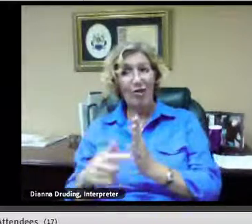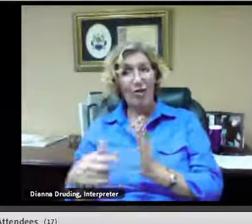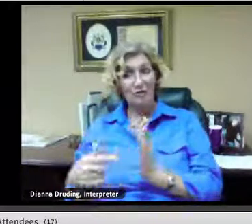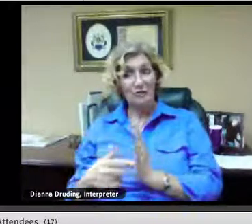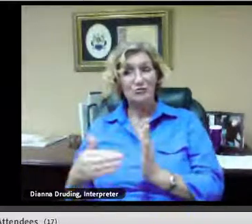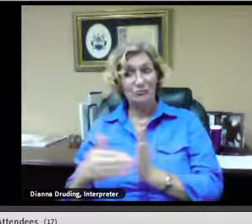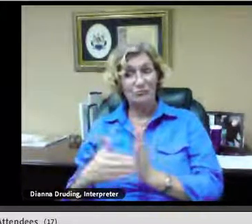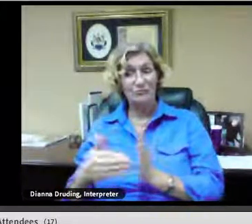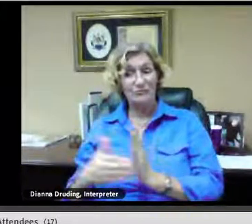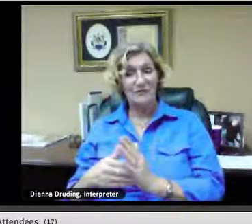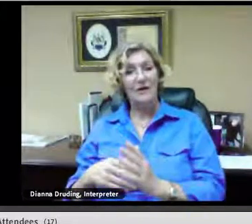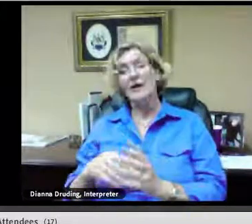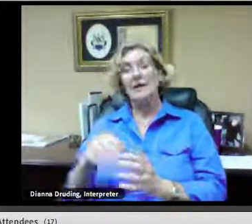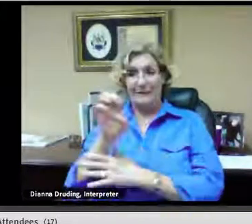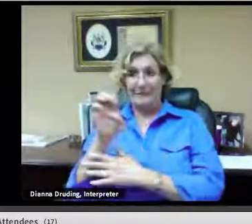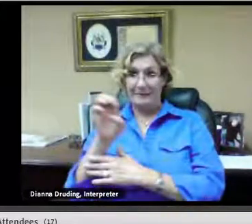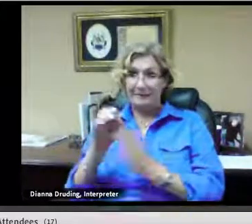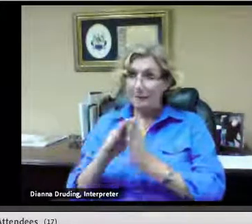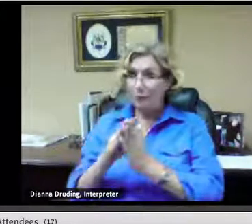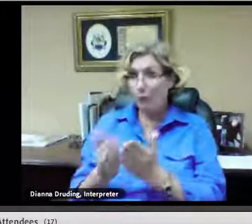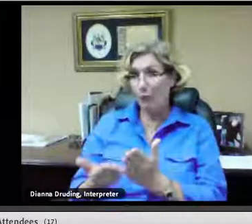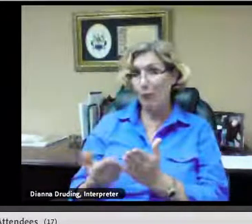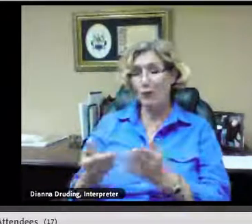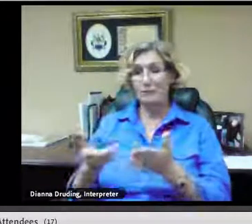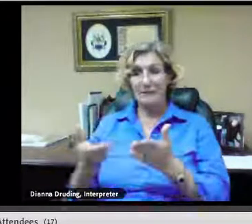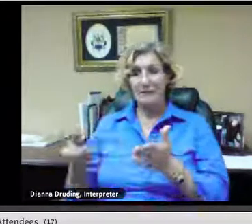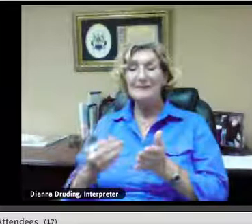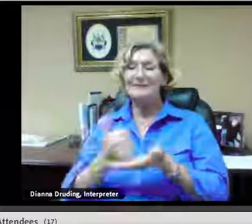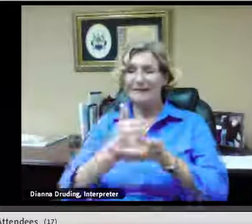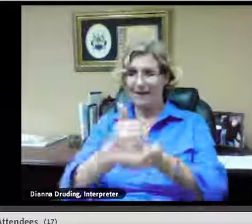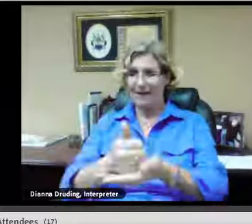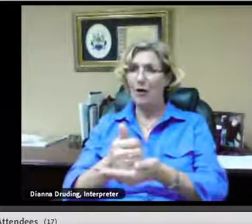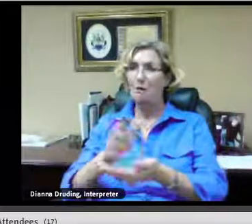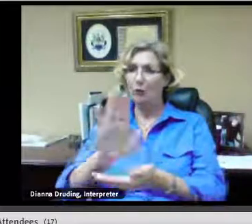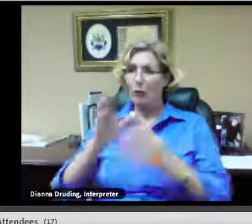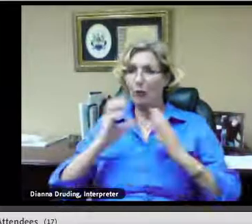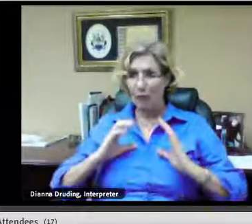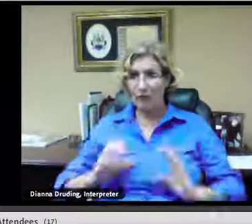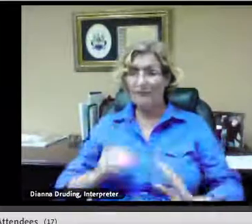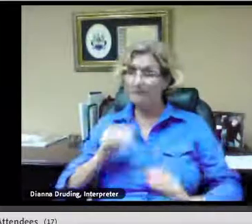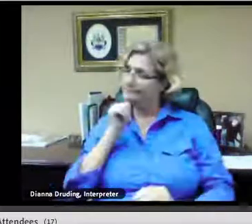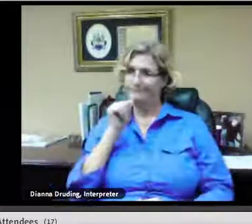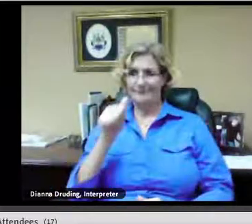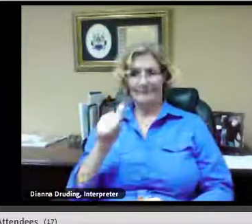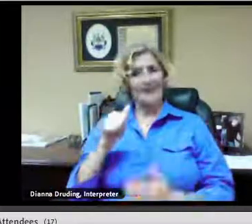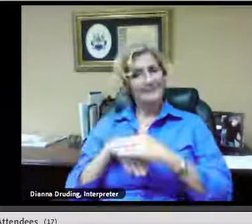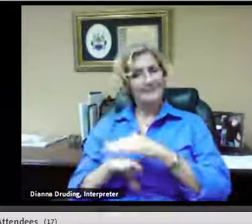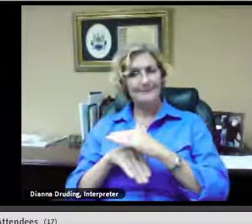are not accessible to people who are blind. Wow, okay. So what do you do with that?